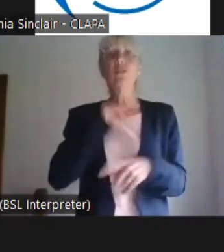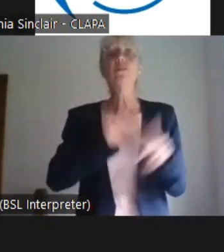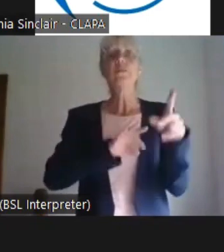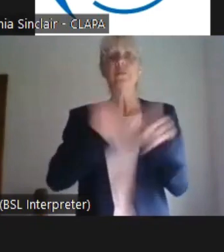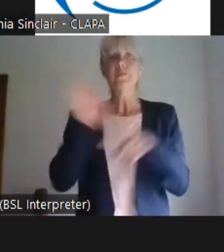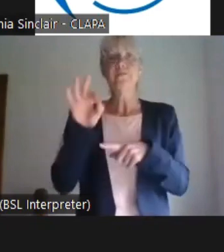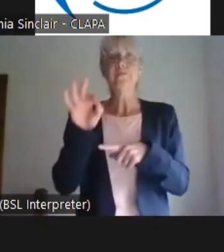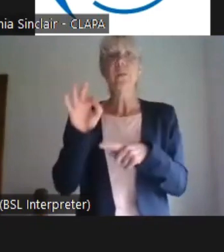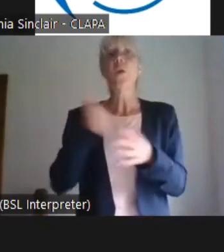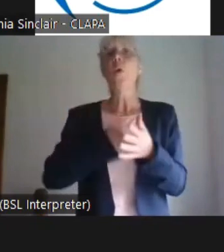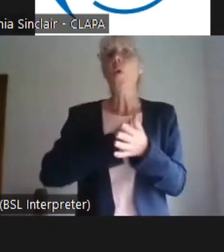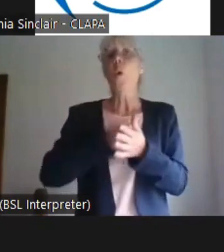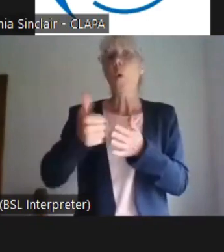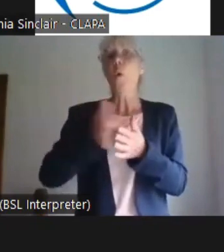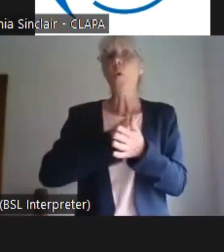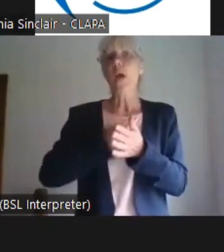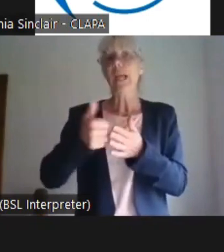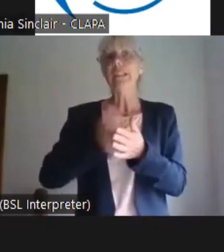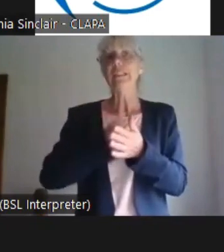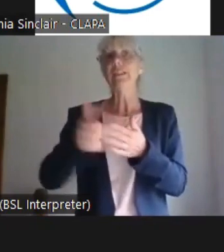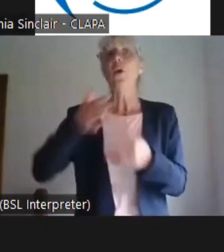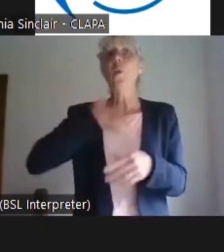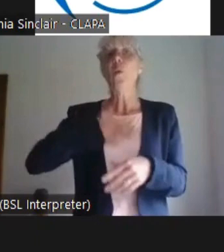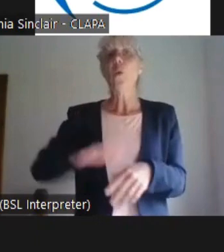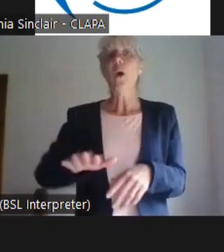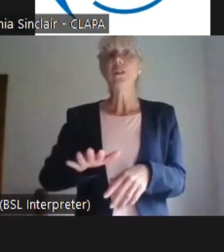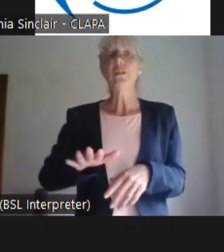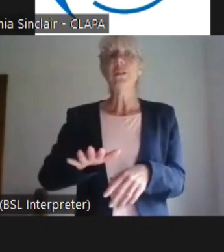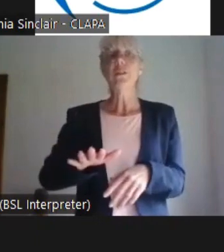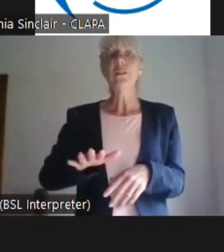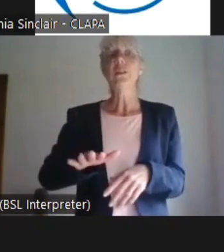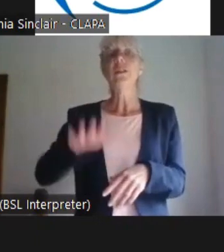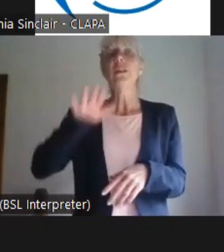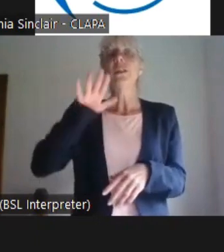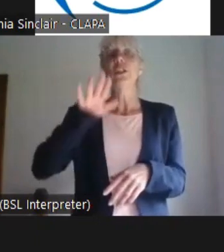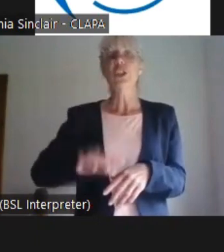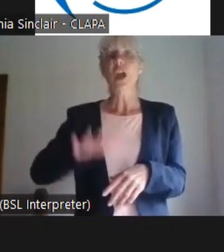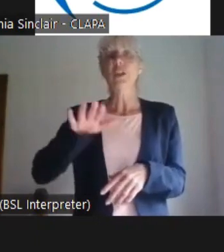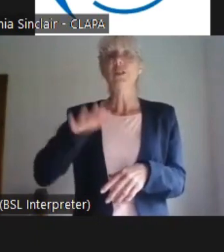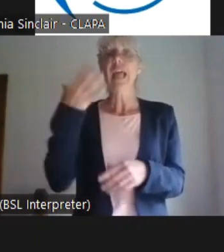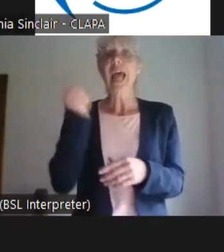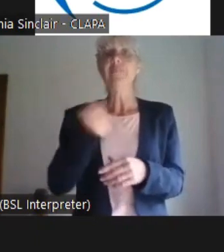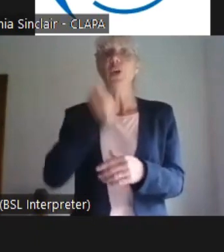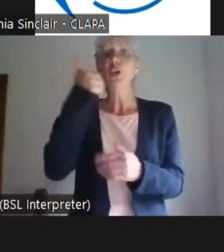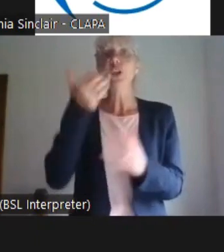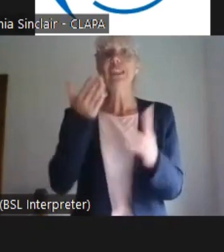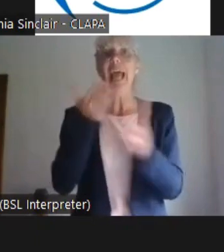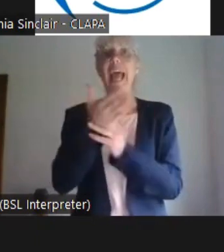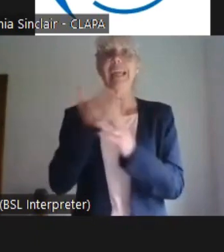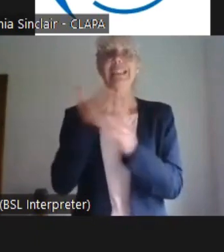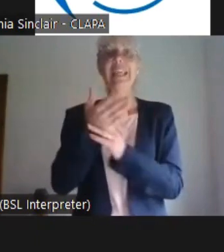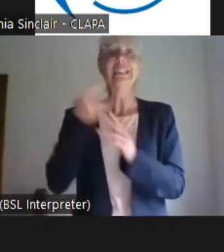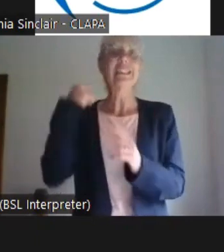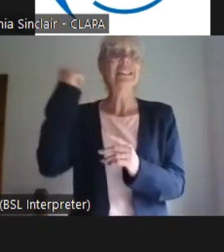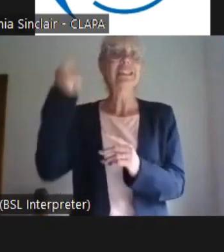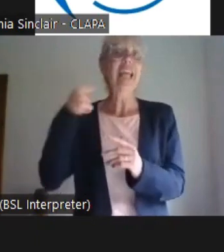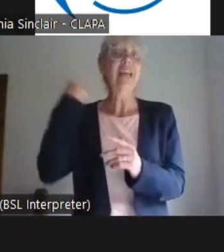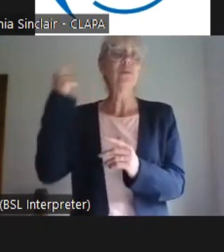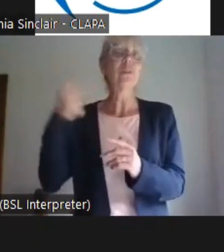always be shooting for a child to have as good and access to sound as possible to Aid their speech